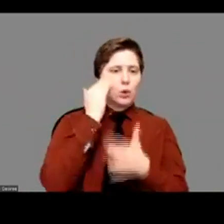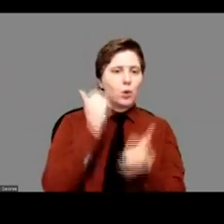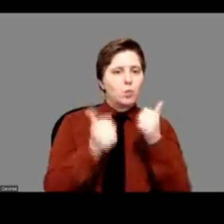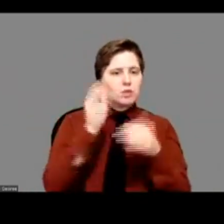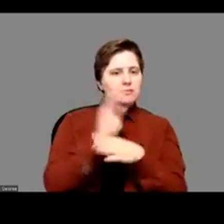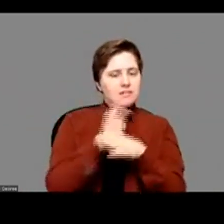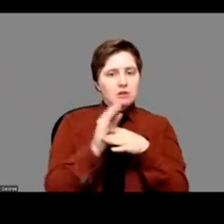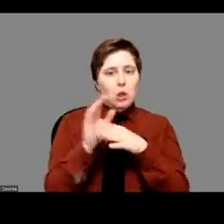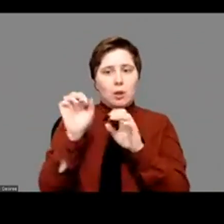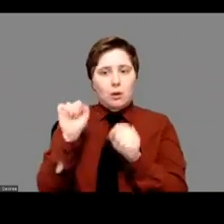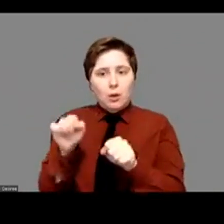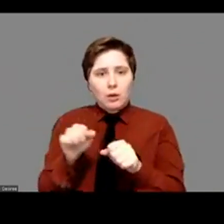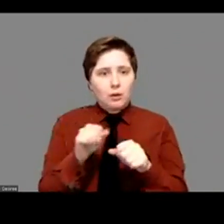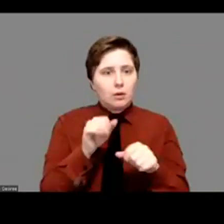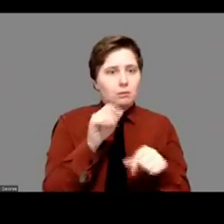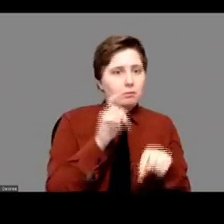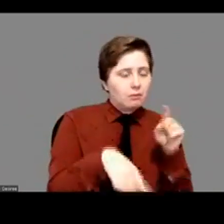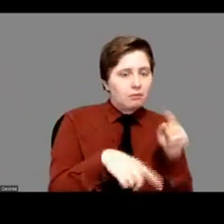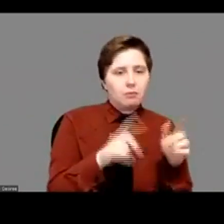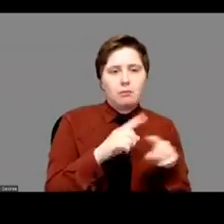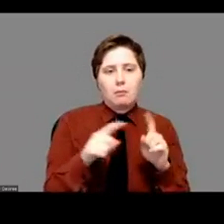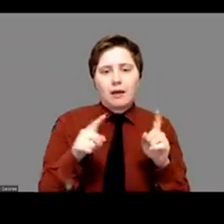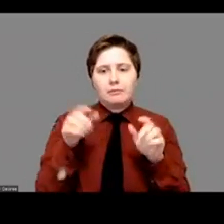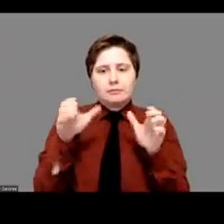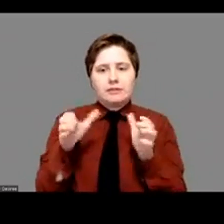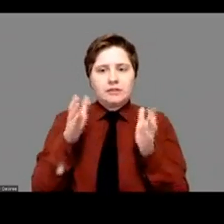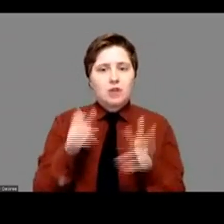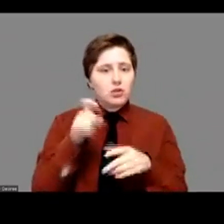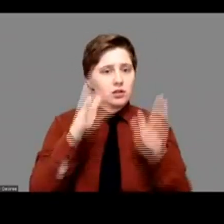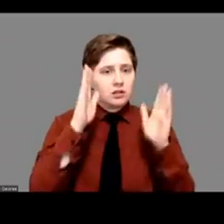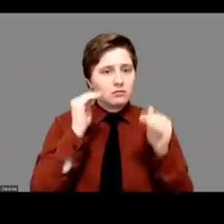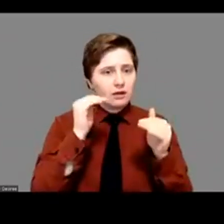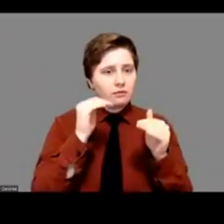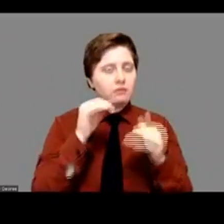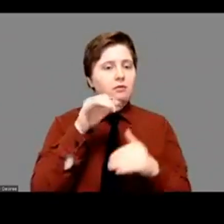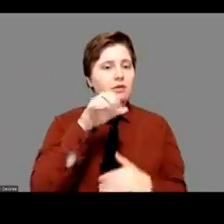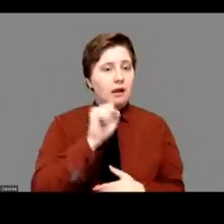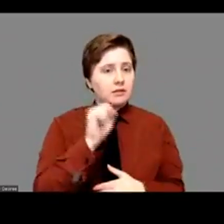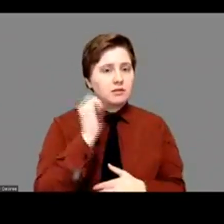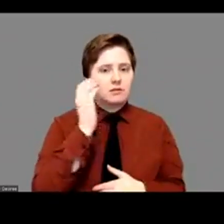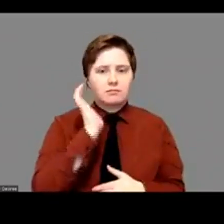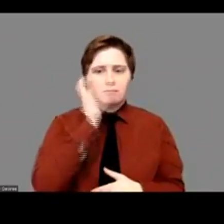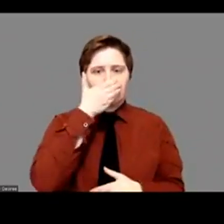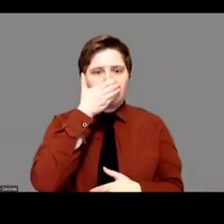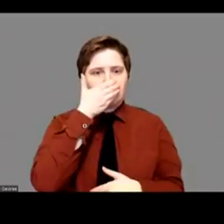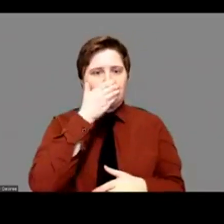Which businesses make do that or might not do it, but citizens should expect that while